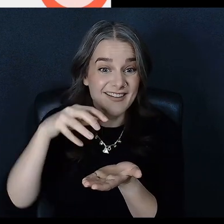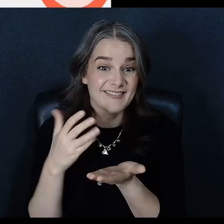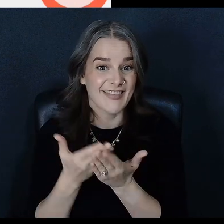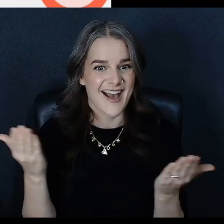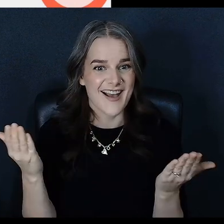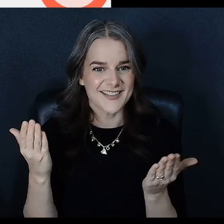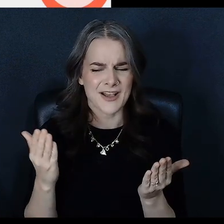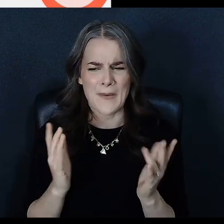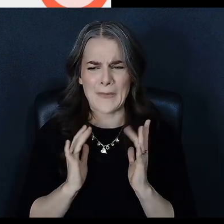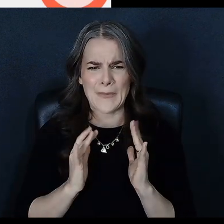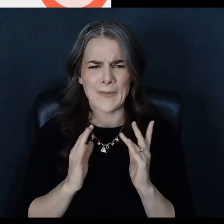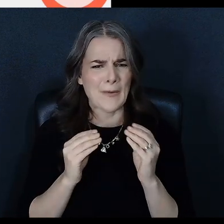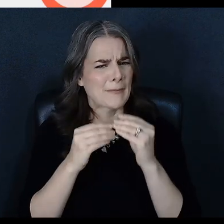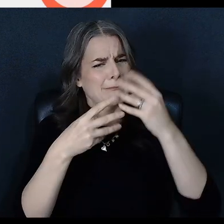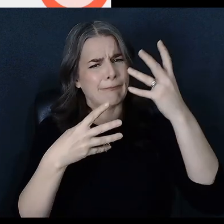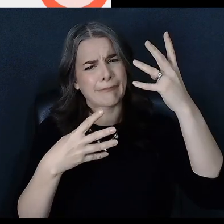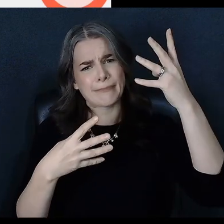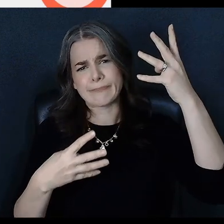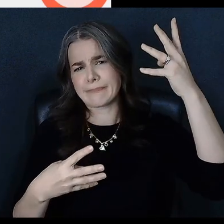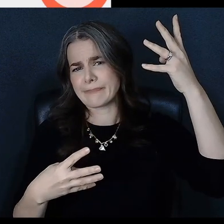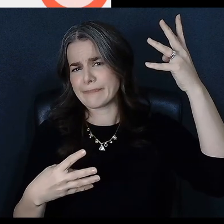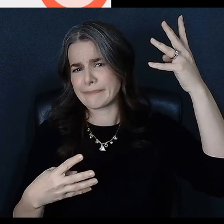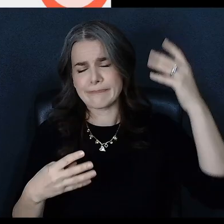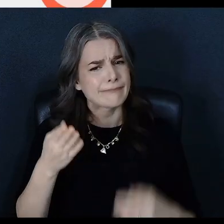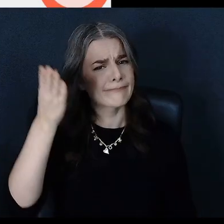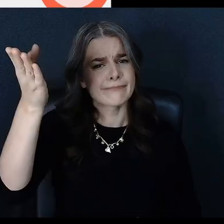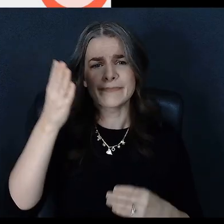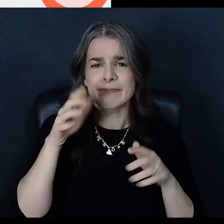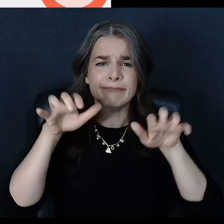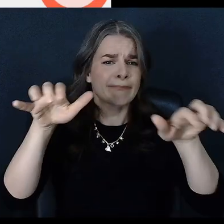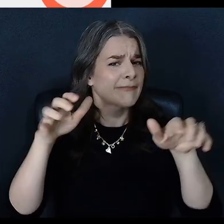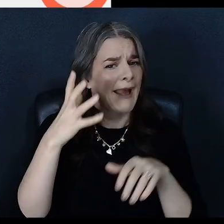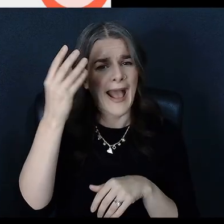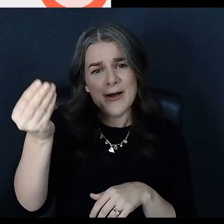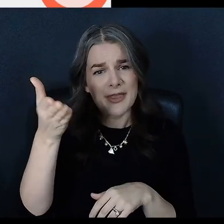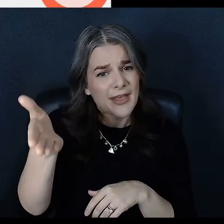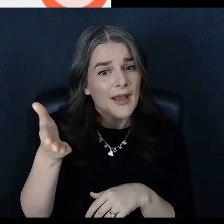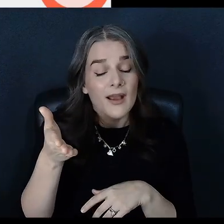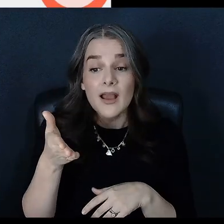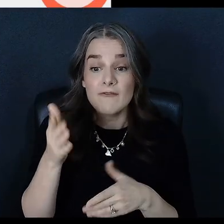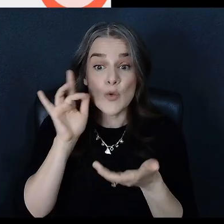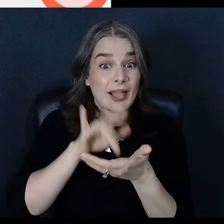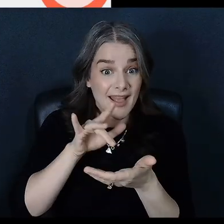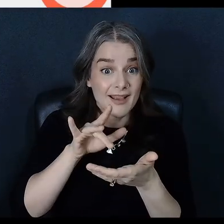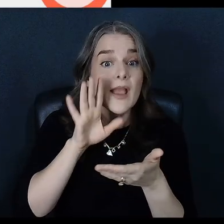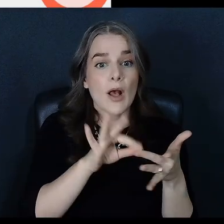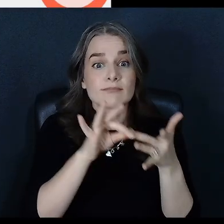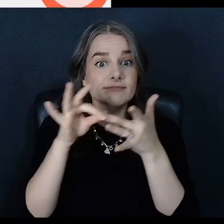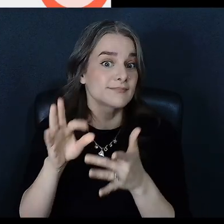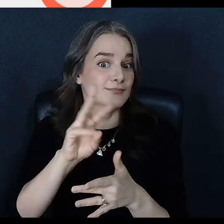Any of these, you click on the picture, it will take you out to that page on their website to print that. So if you have a 3D printer, you could be well on your way